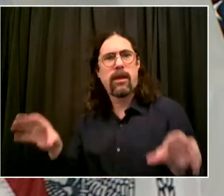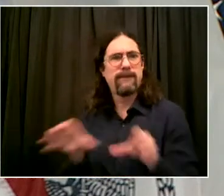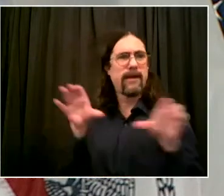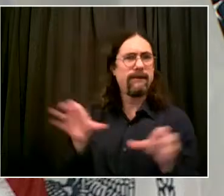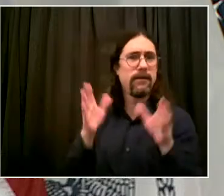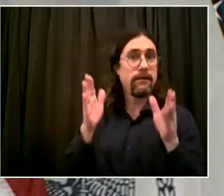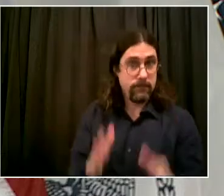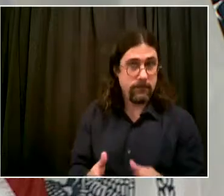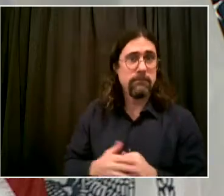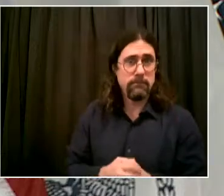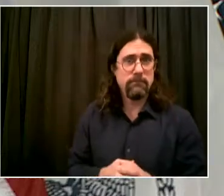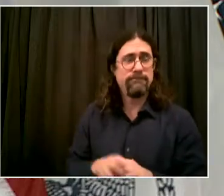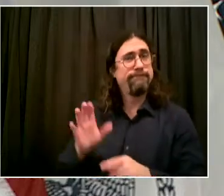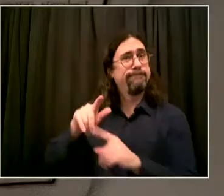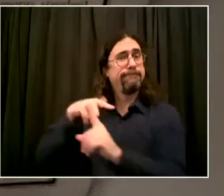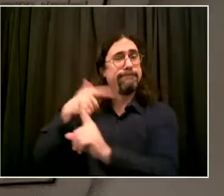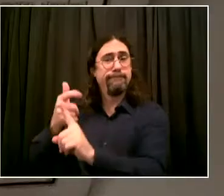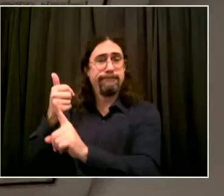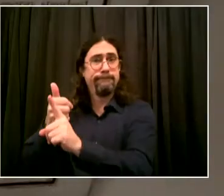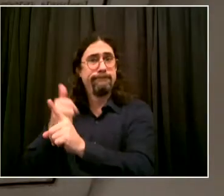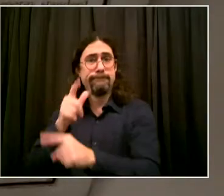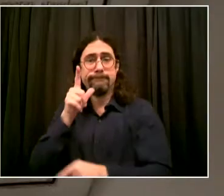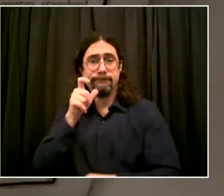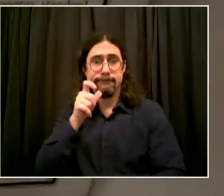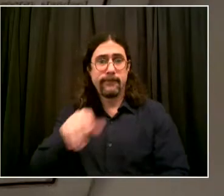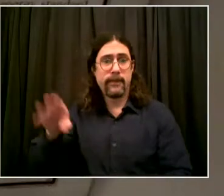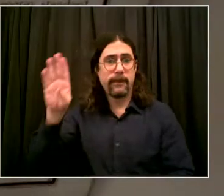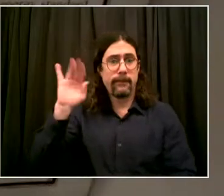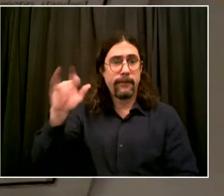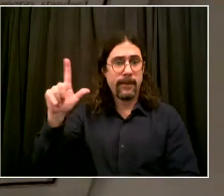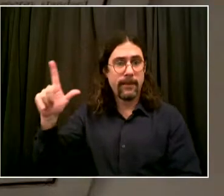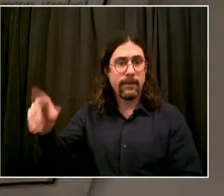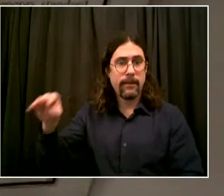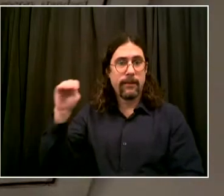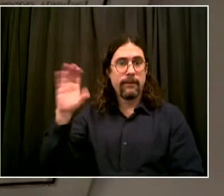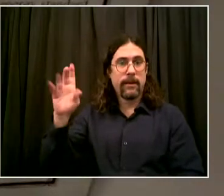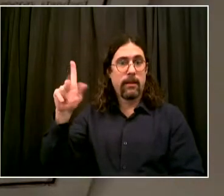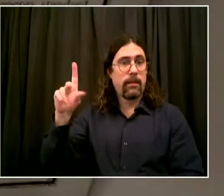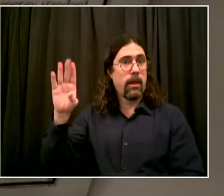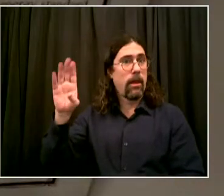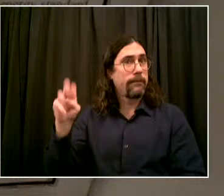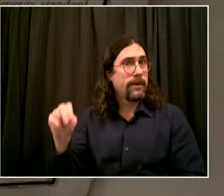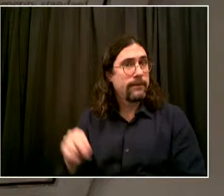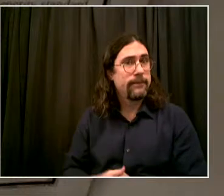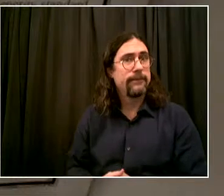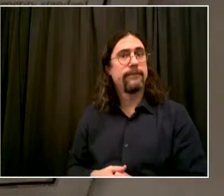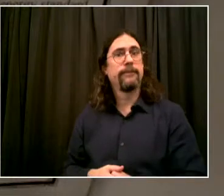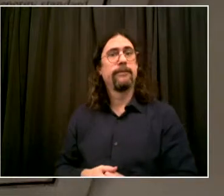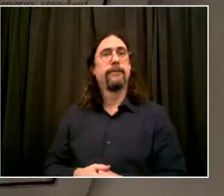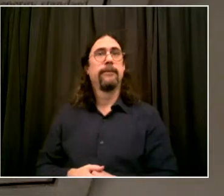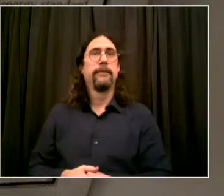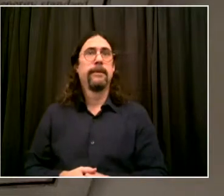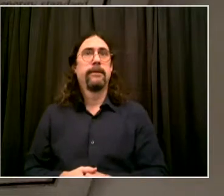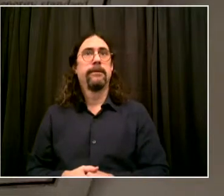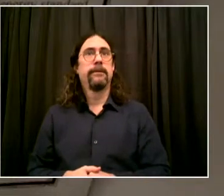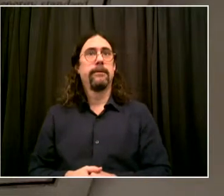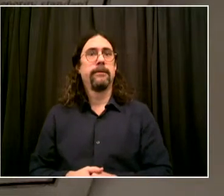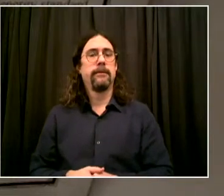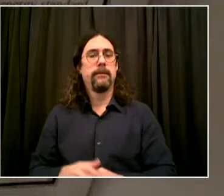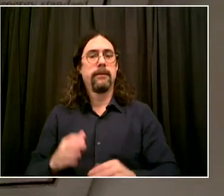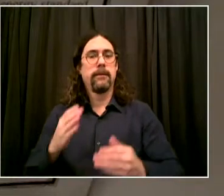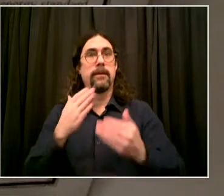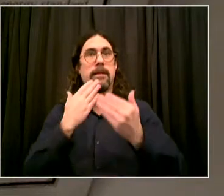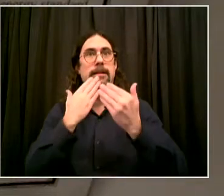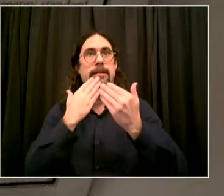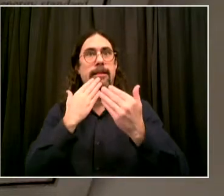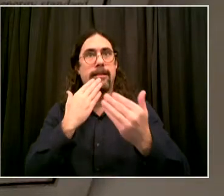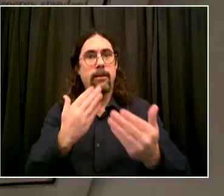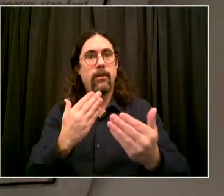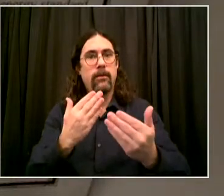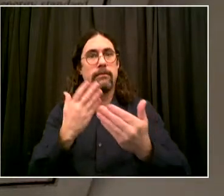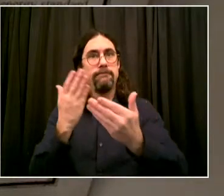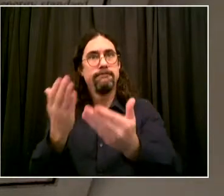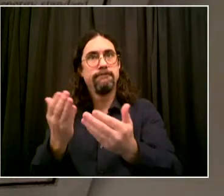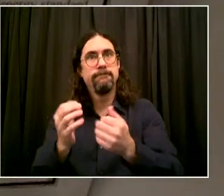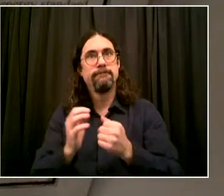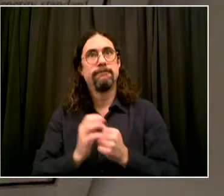McKIBBEN'S.